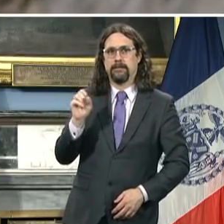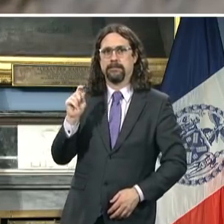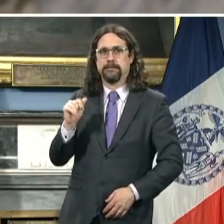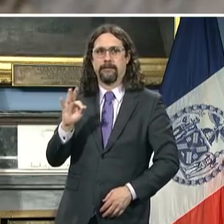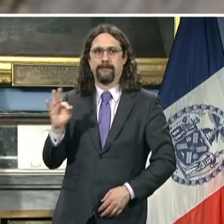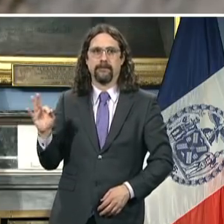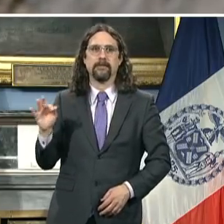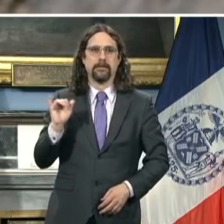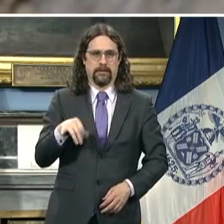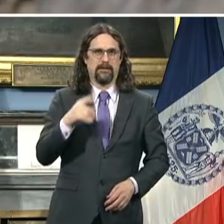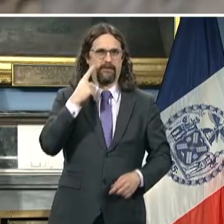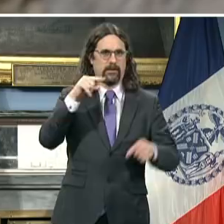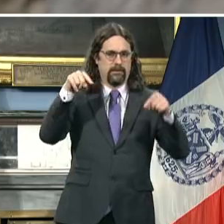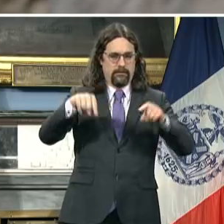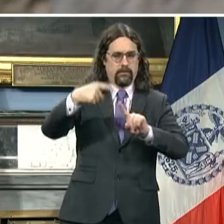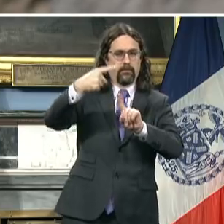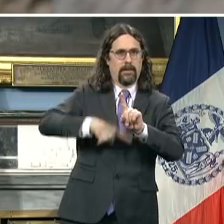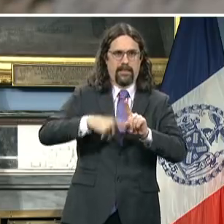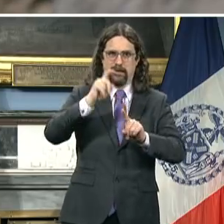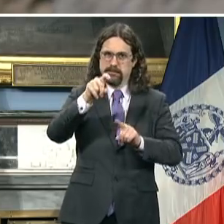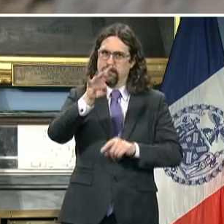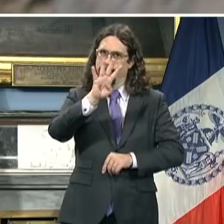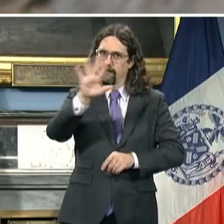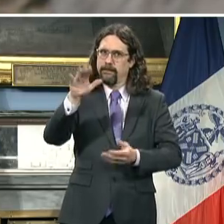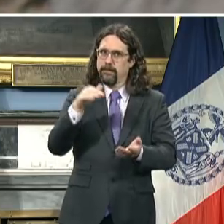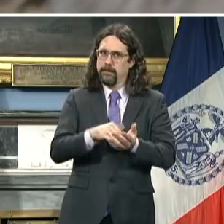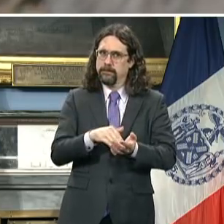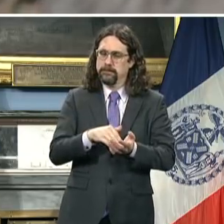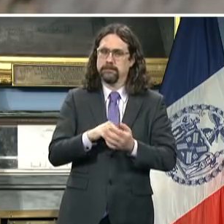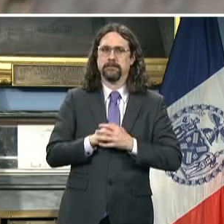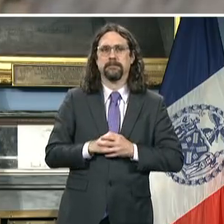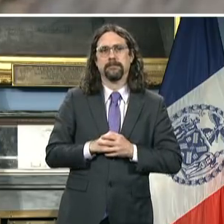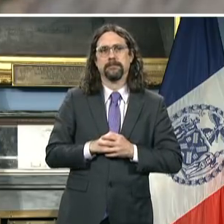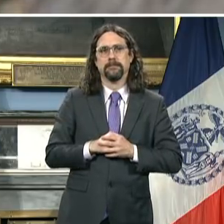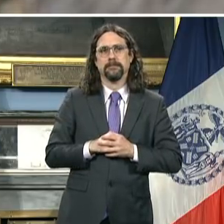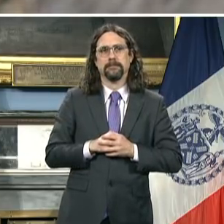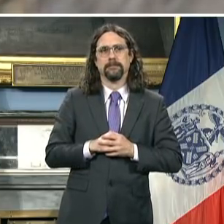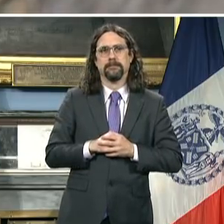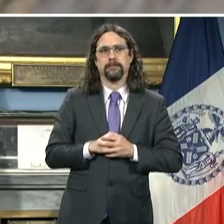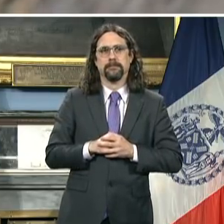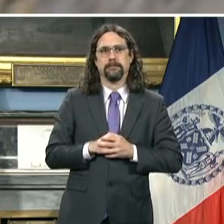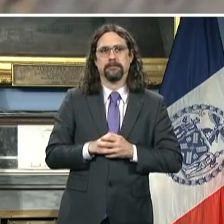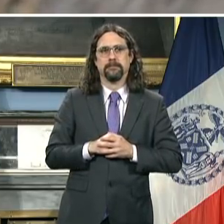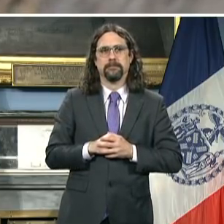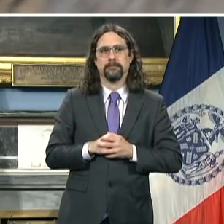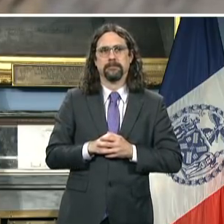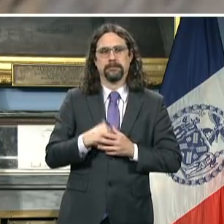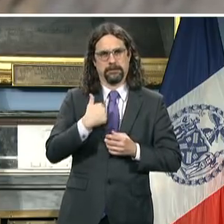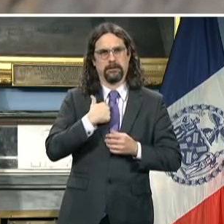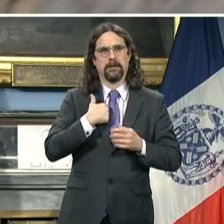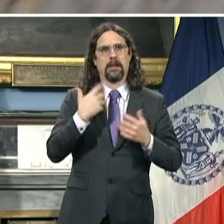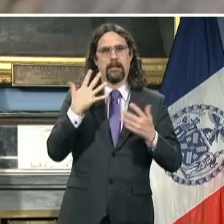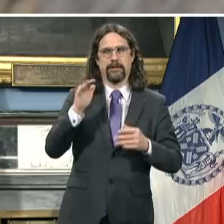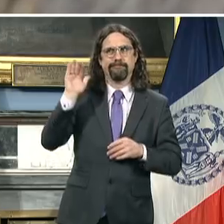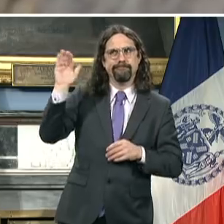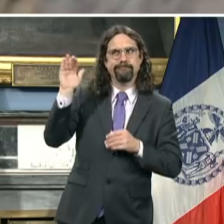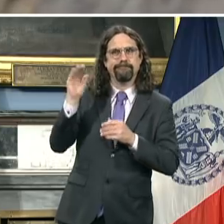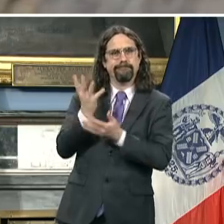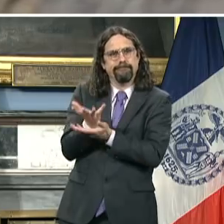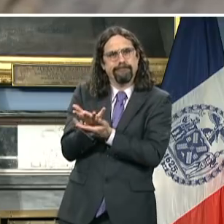PERSONNEL OVER THIS MONTH, AN EVER-INCREASING NUMBER TO GET US THROUGH THIS CRISIS. I'VE BEEN PUSHING